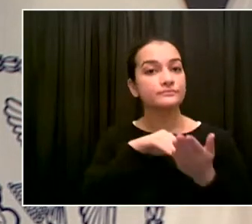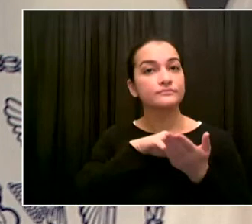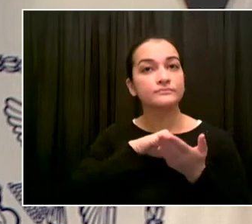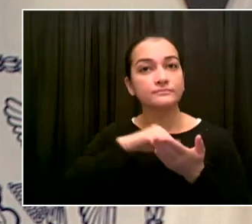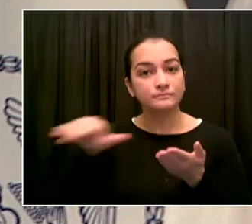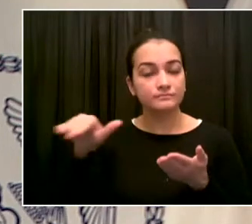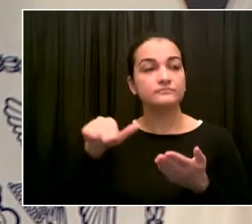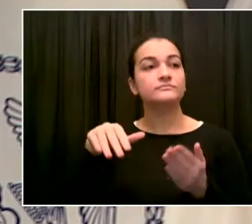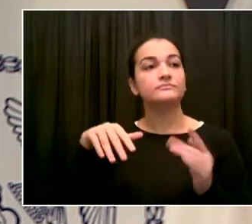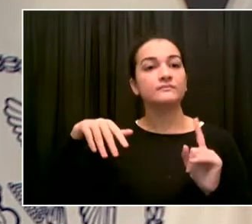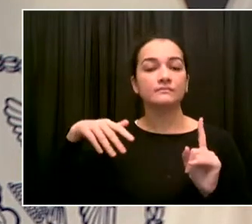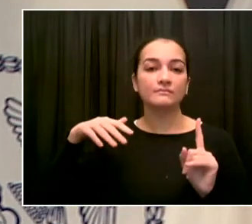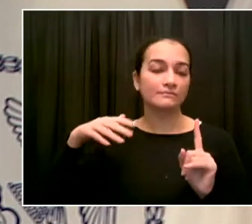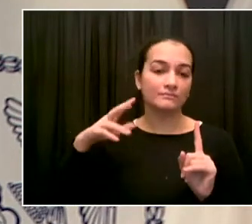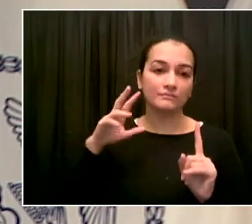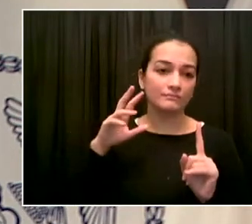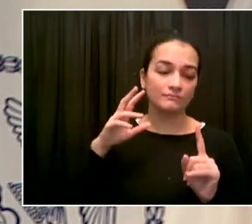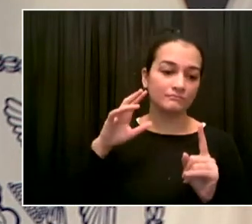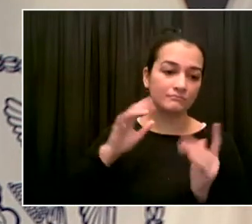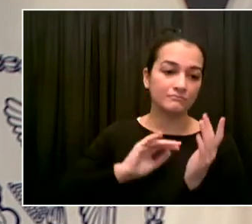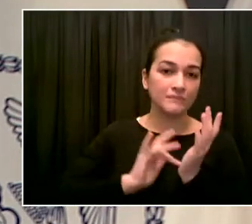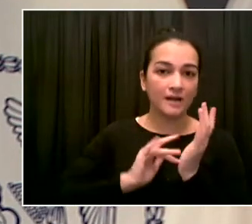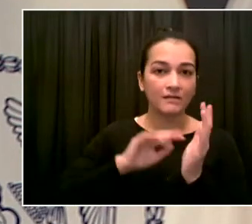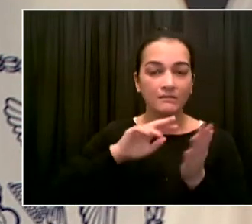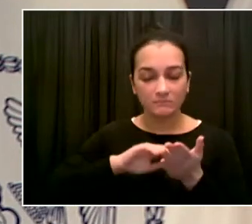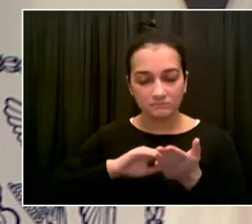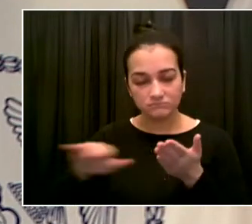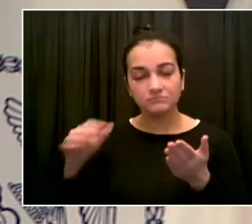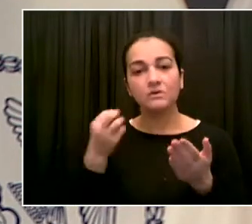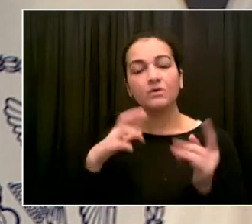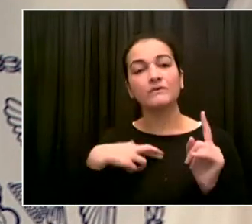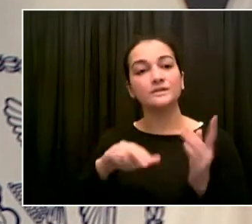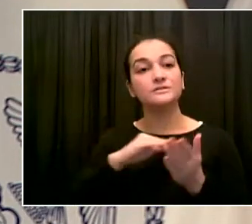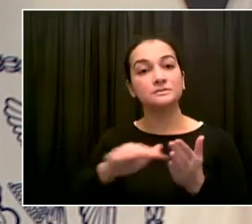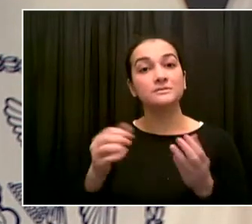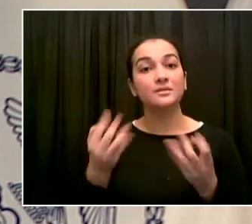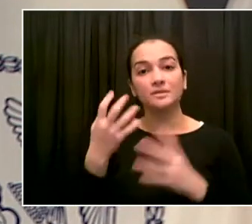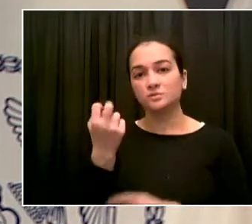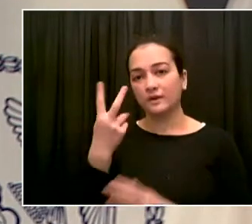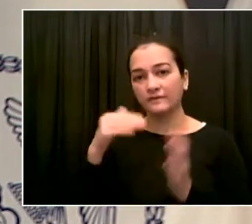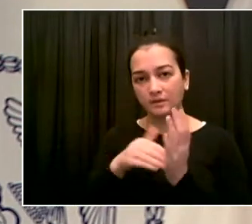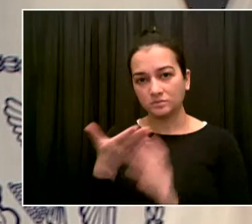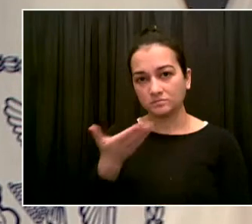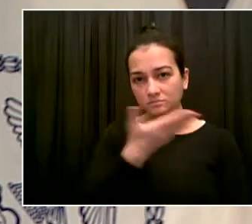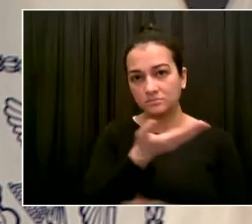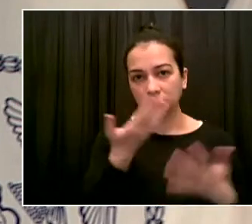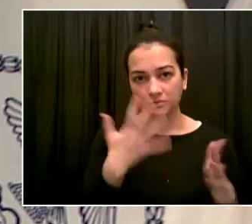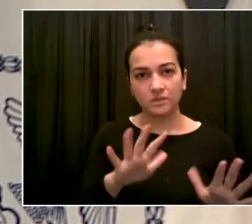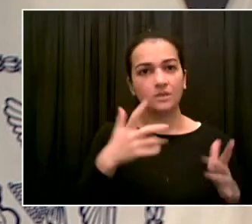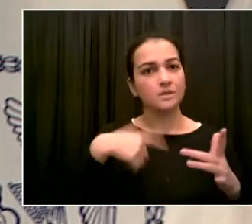RESOLUTION ARE IN THAT CATEGORY INASKG R FOA REASONABLE ACCOMMODATION ABOUT 12,000 EMPLOYEES. IN TERMS OF THE